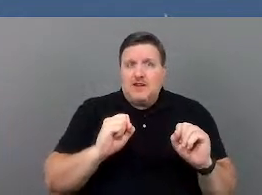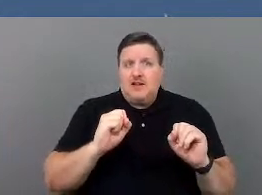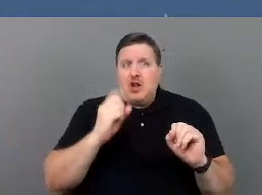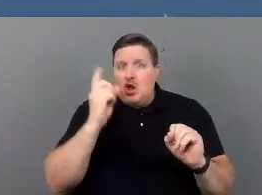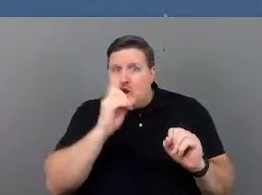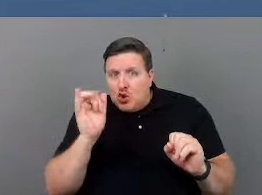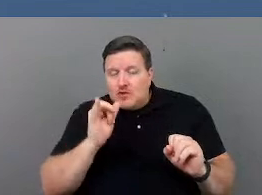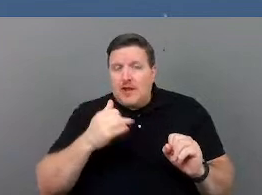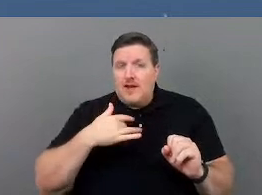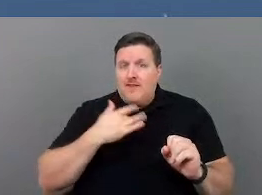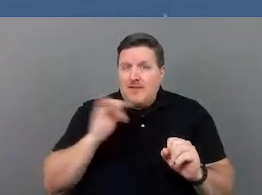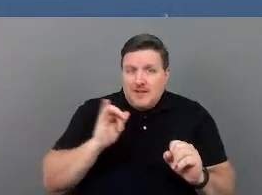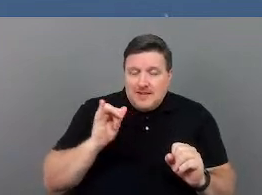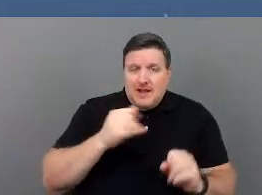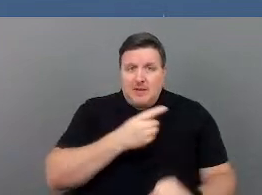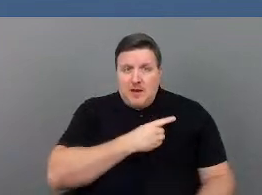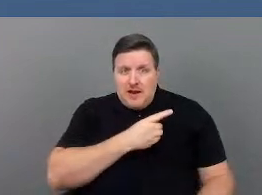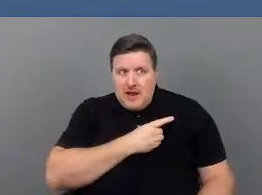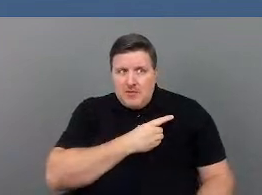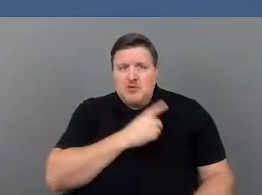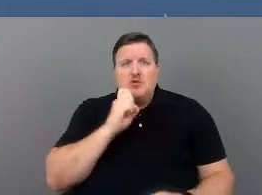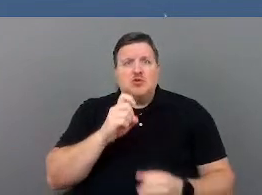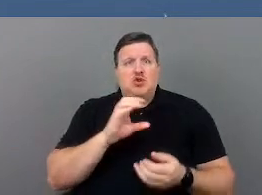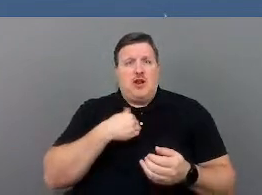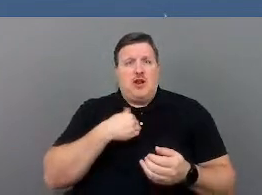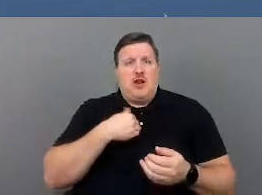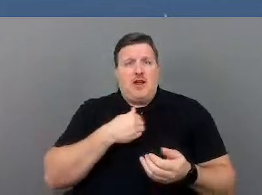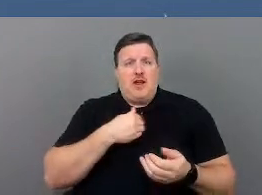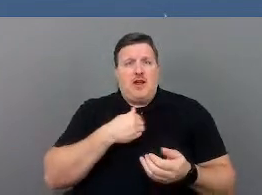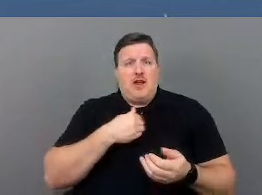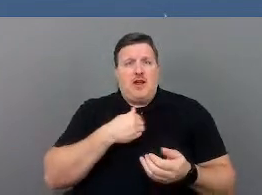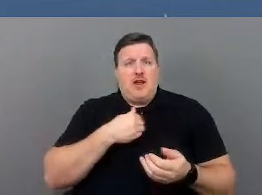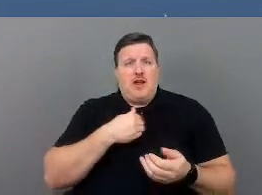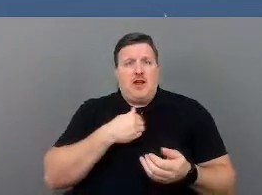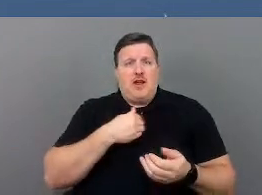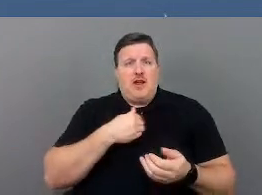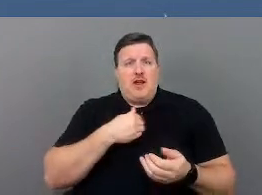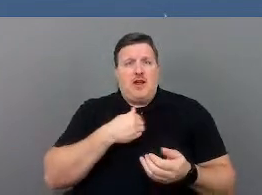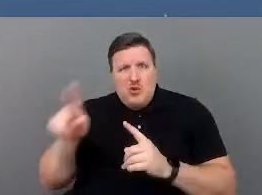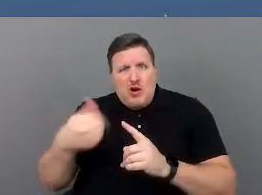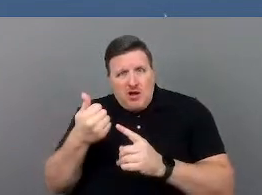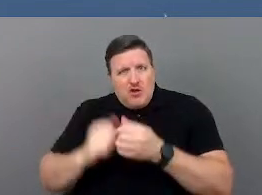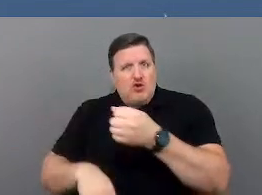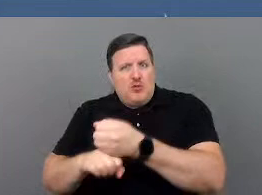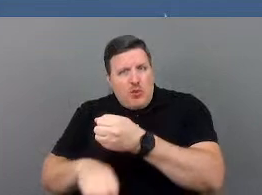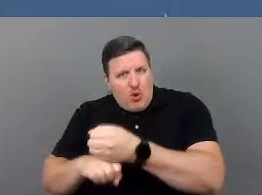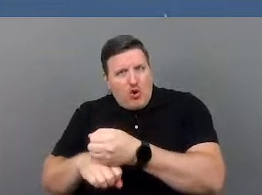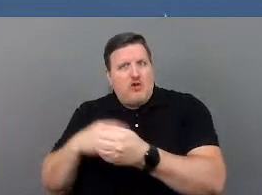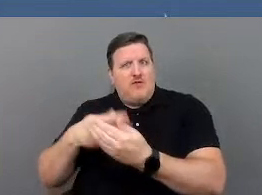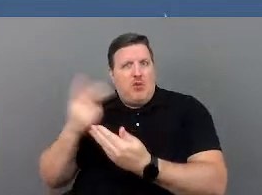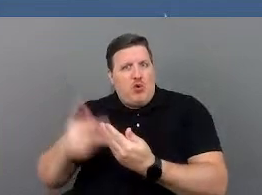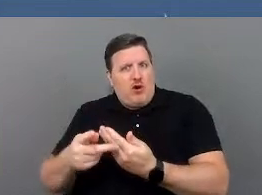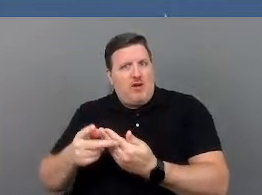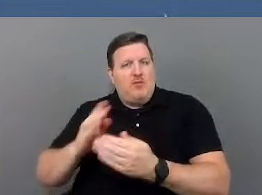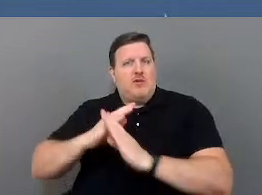MINNEAPOLIS, THEN WE SHOULD BE MOVING MONEY TOWARDS OTHER SUPPORTIVE PROGRAMS, TO PREVENTATIVE MEASURES AND NOT INTO MORE OFFICERS.